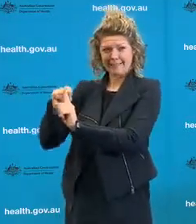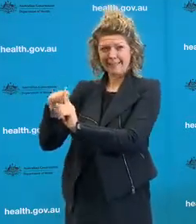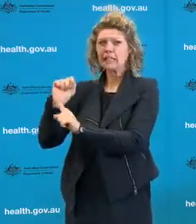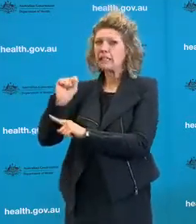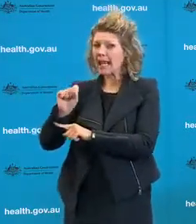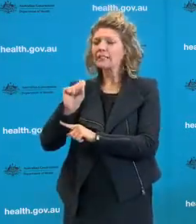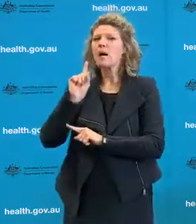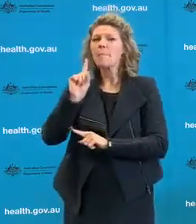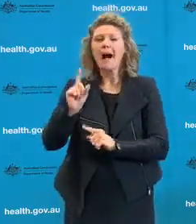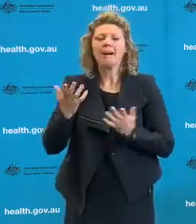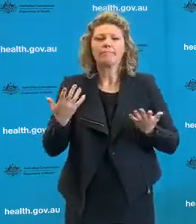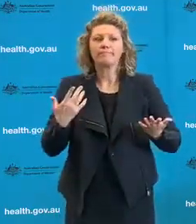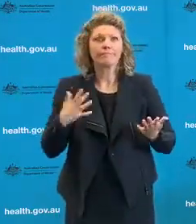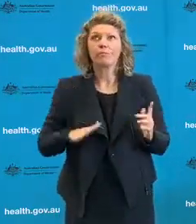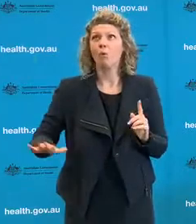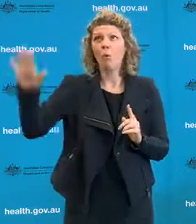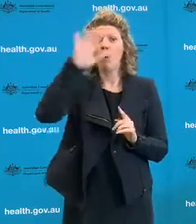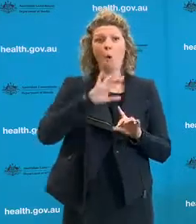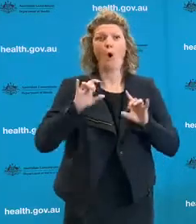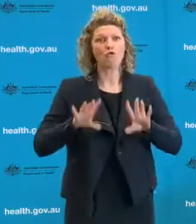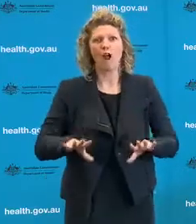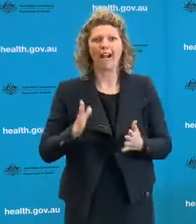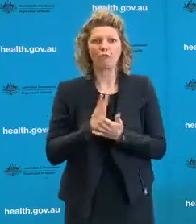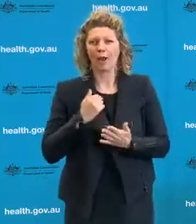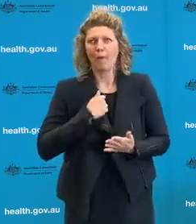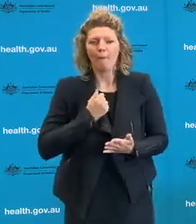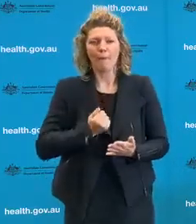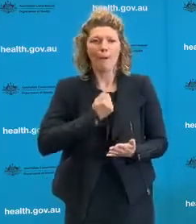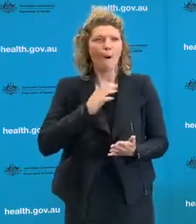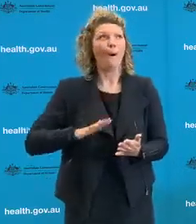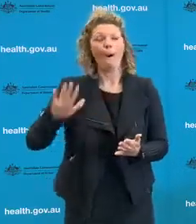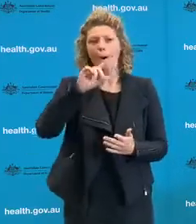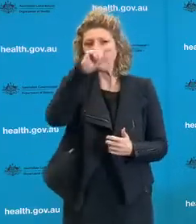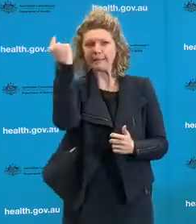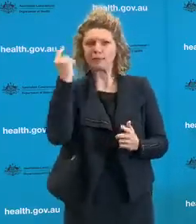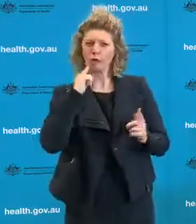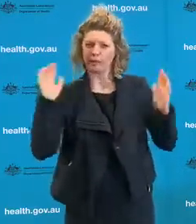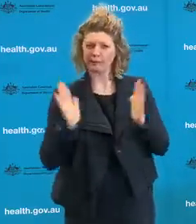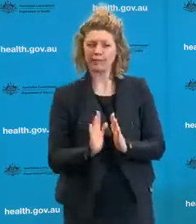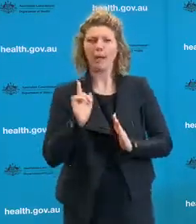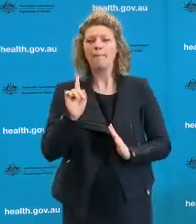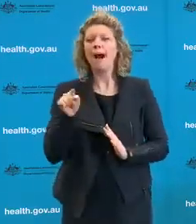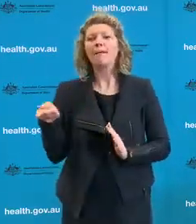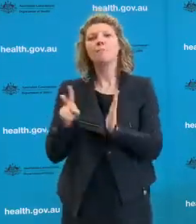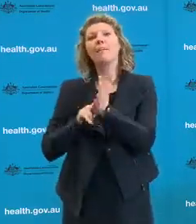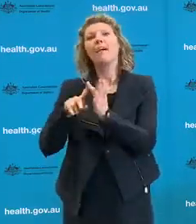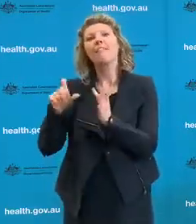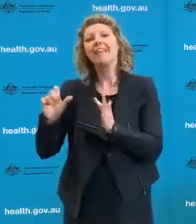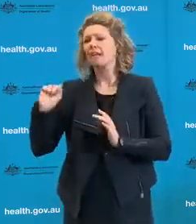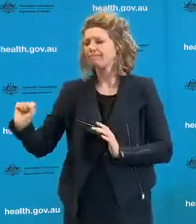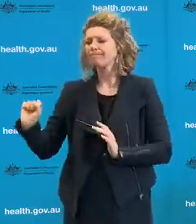what all states and territories in Australia are aiming for. The road out of restrictions for Victoria